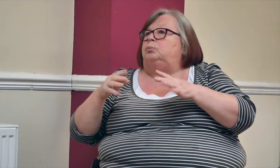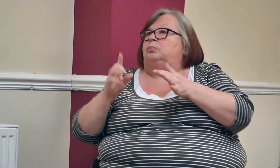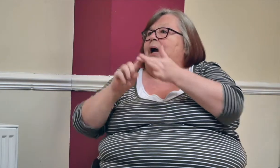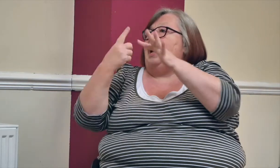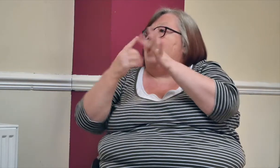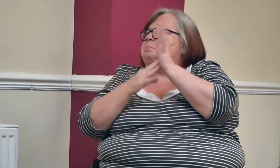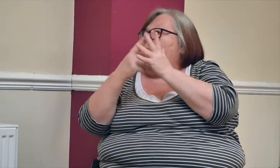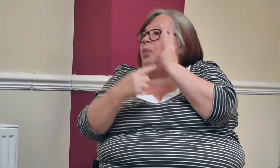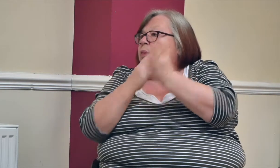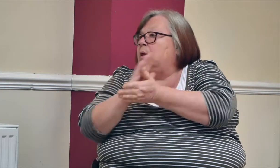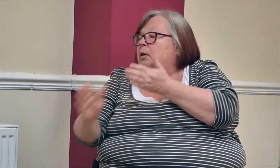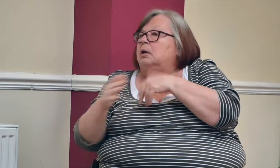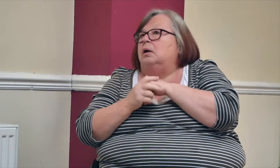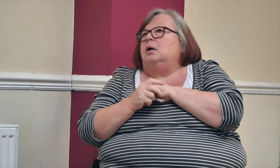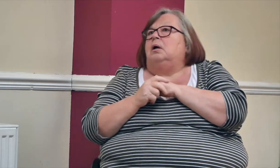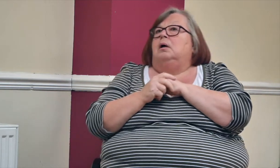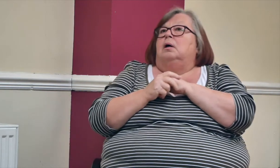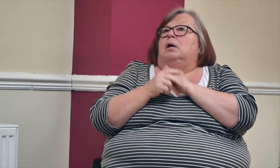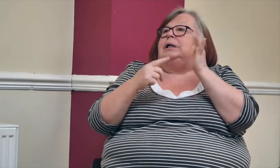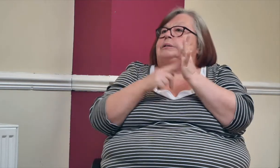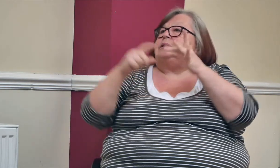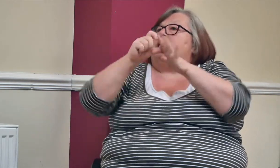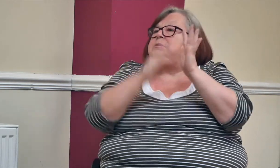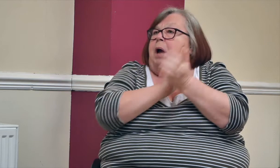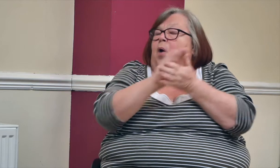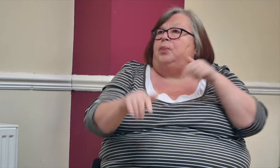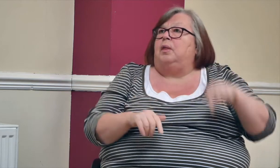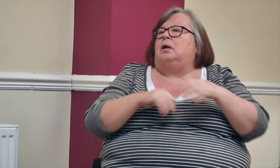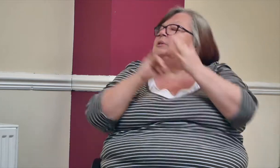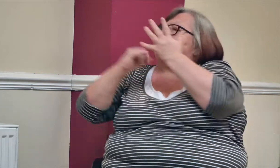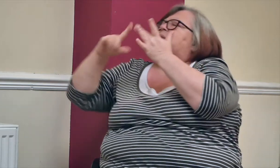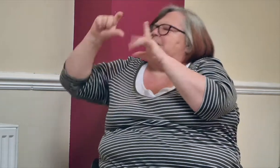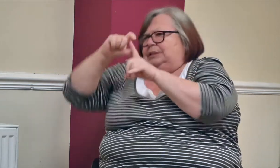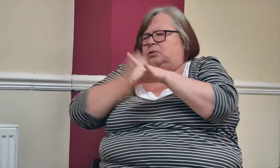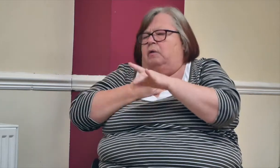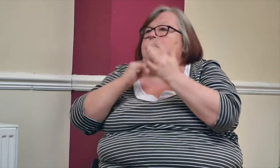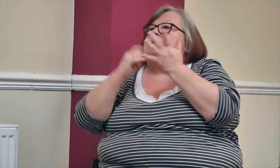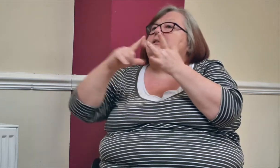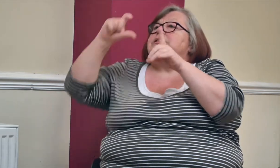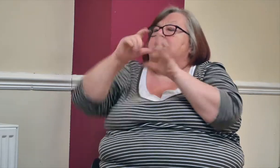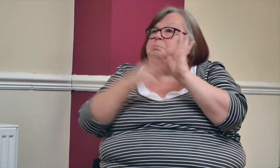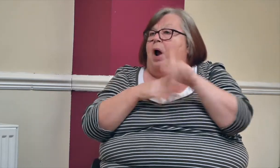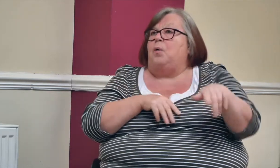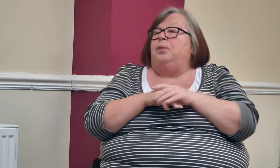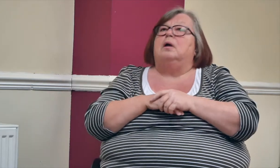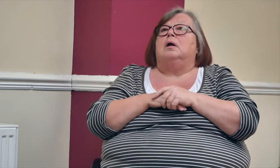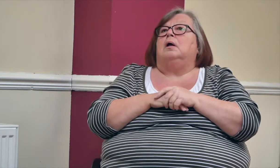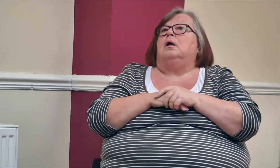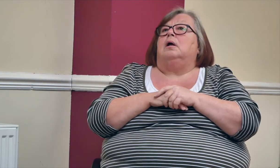I'd go to Exmouth, Tid- sorry, Sidmouth...